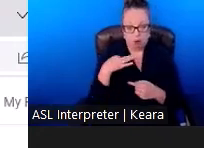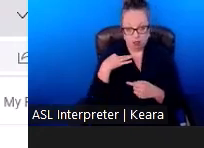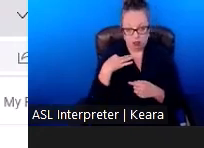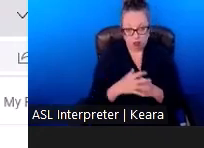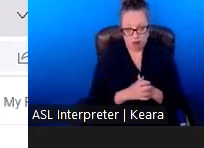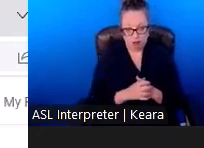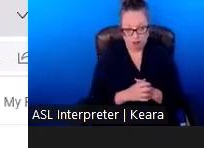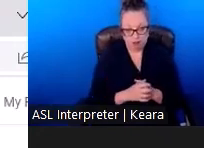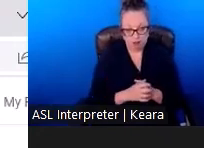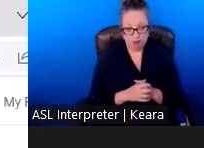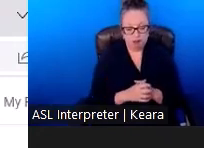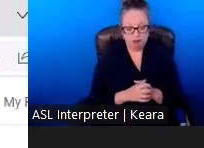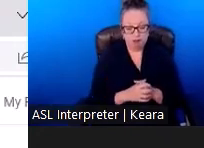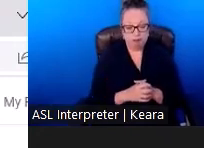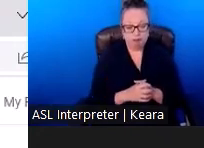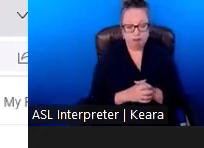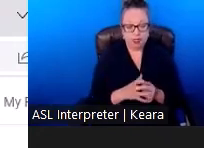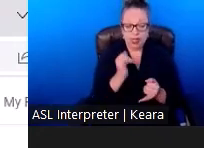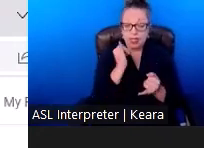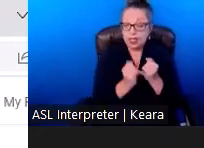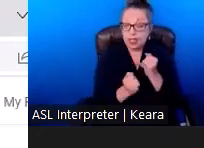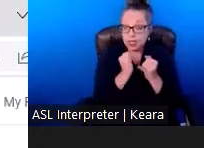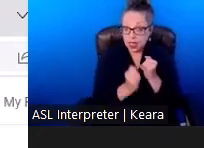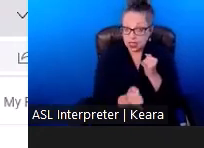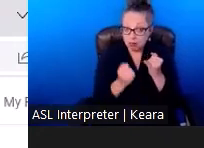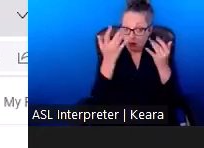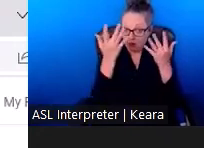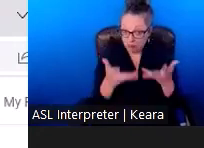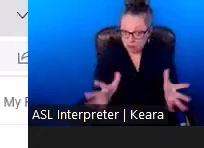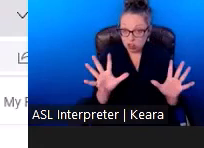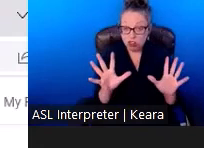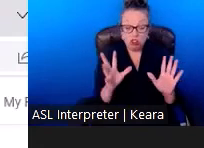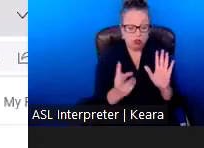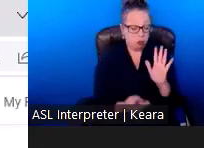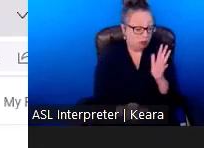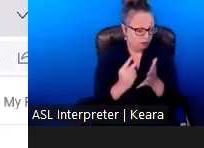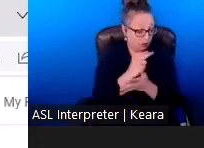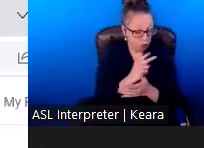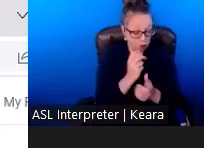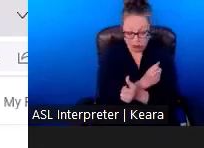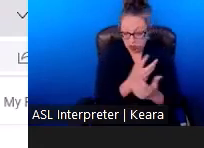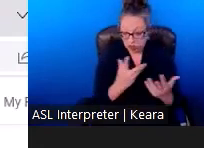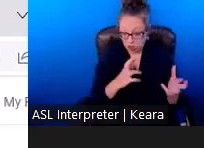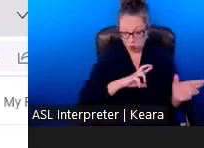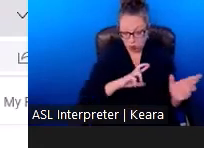Finally, when you’re all set, you’ve reviewed everything carefully, and are ready to submit,